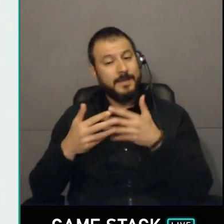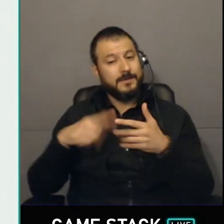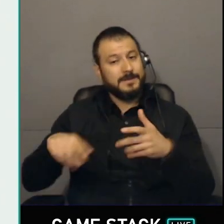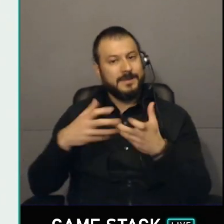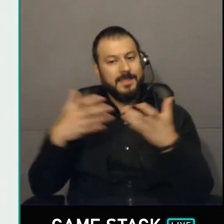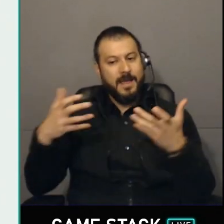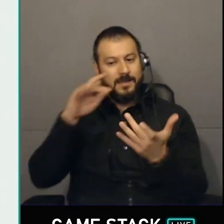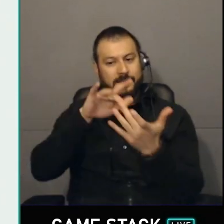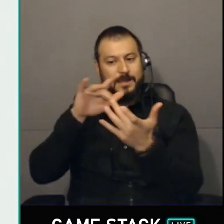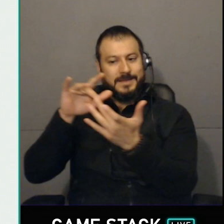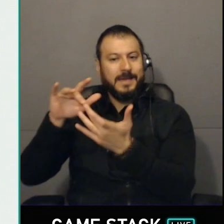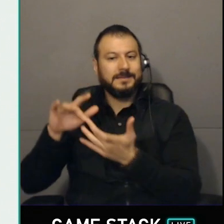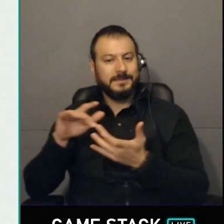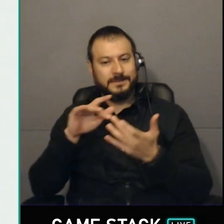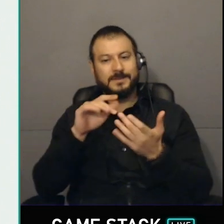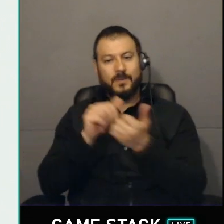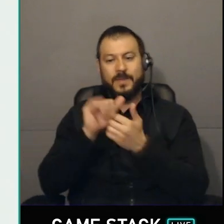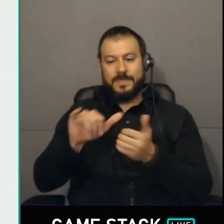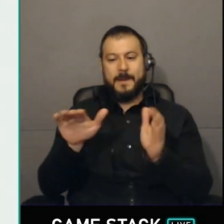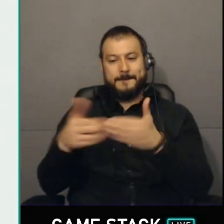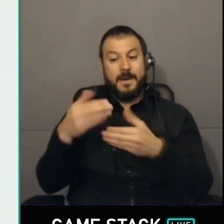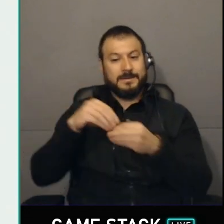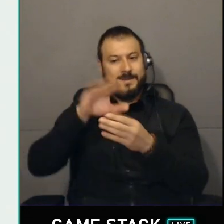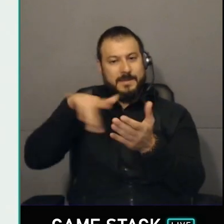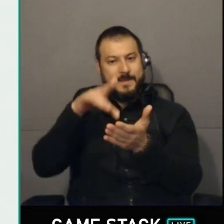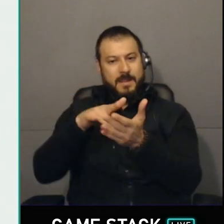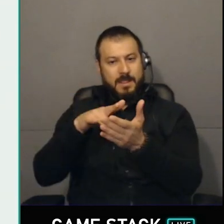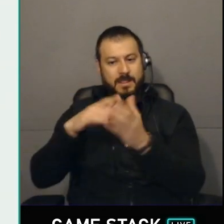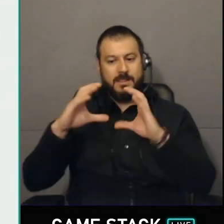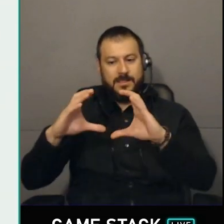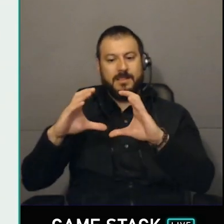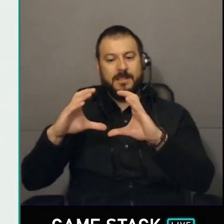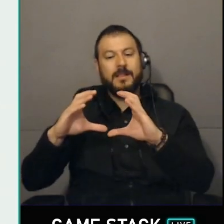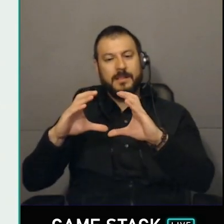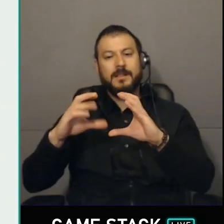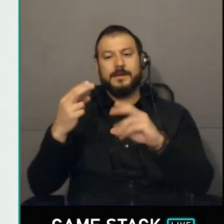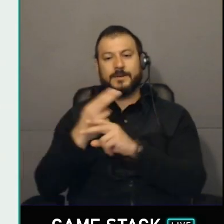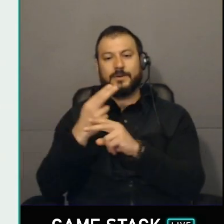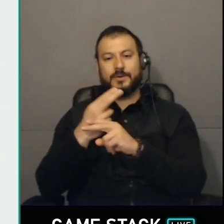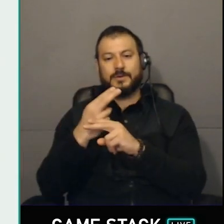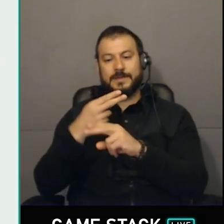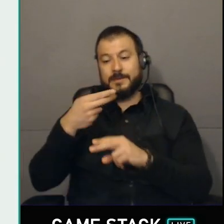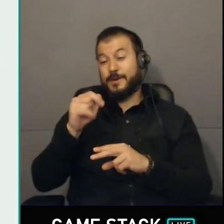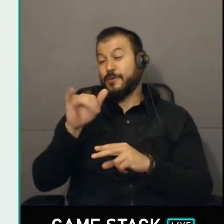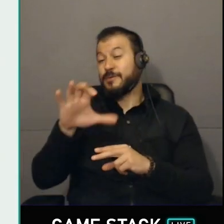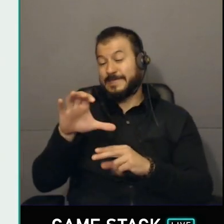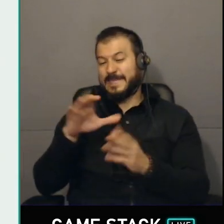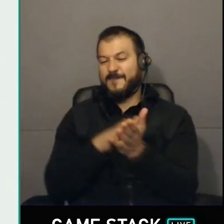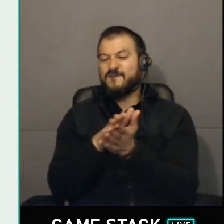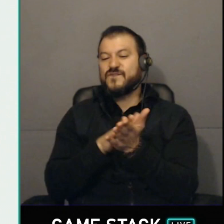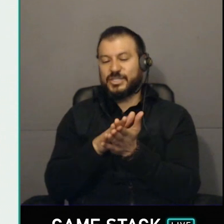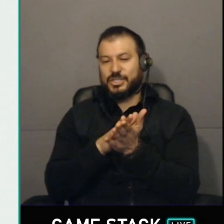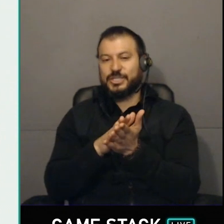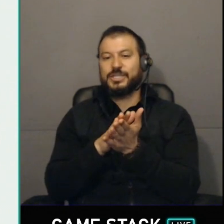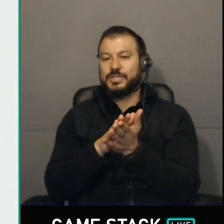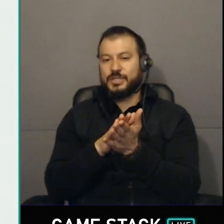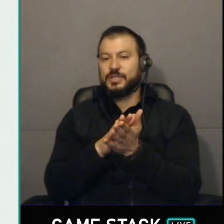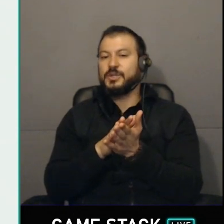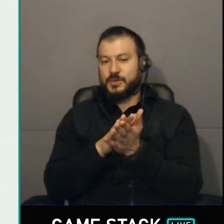going on with that particular box in the center, using this heuristic, friction won't introduce anymore drift because we're